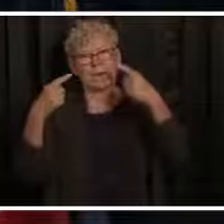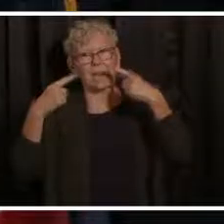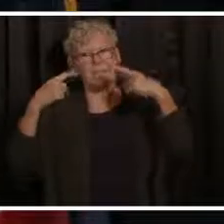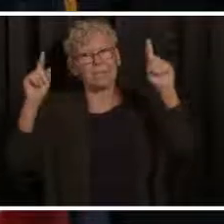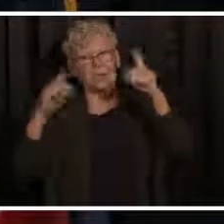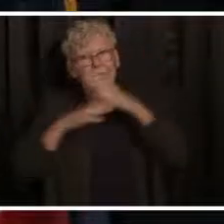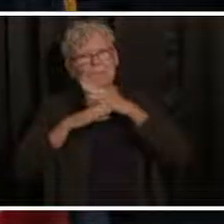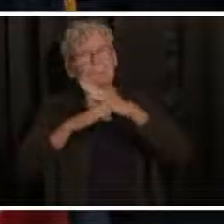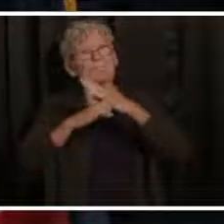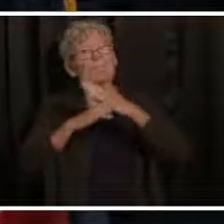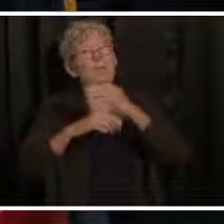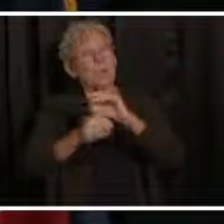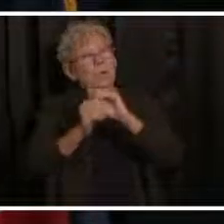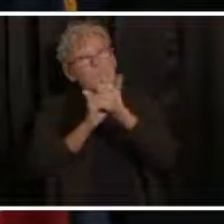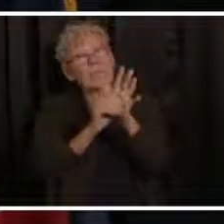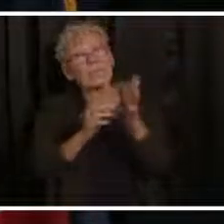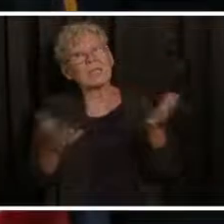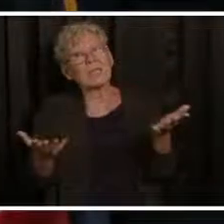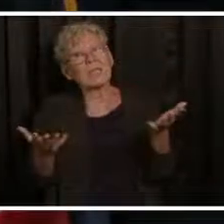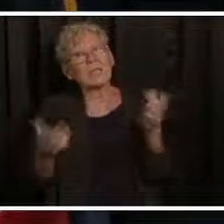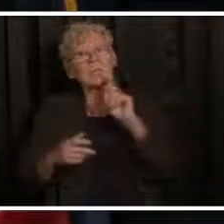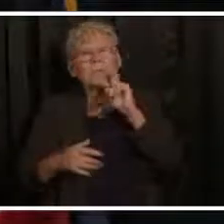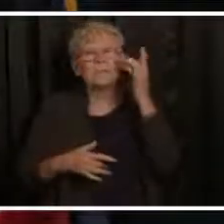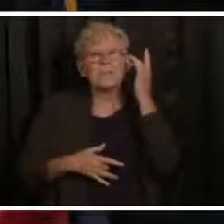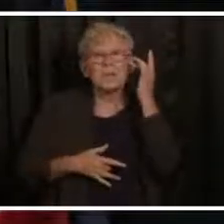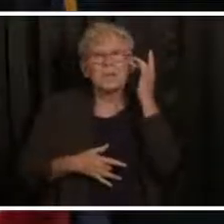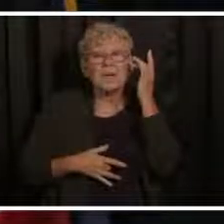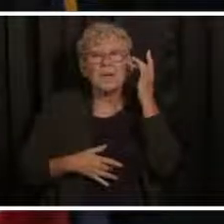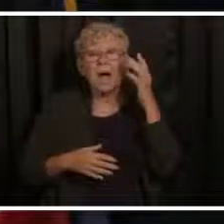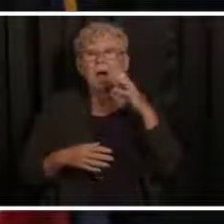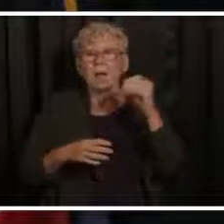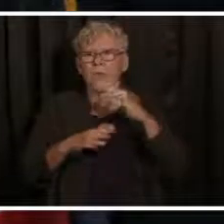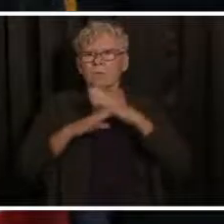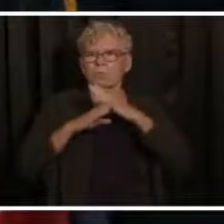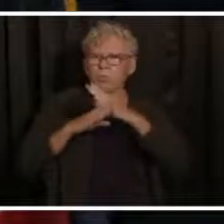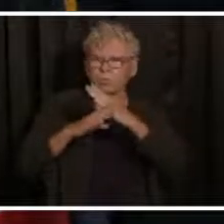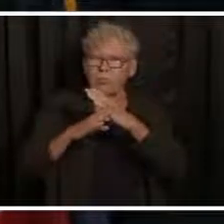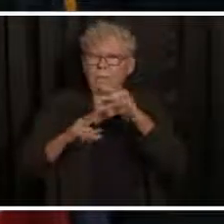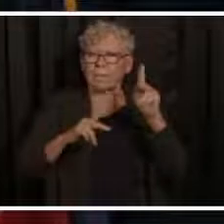uh but even more at preventing hospitalizations and deaths in